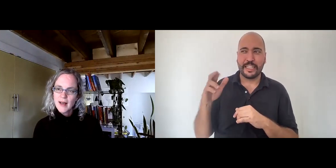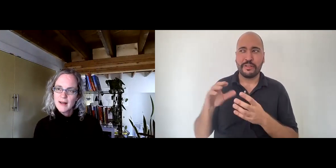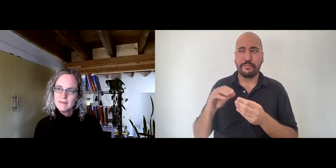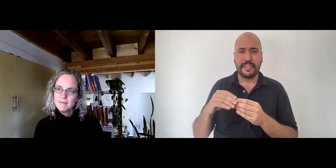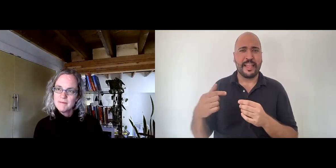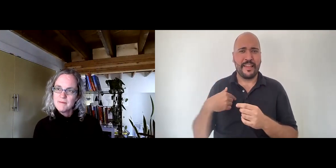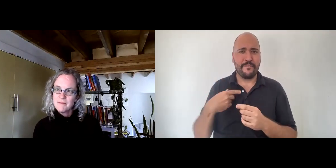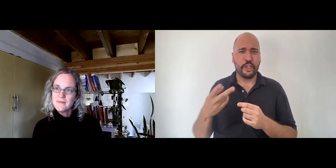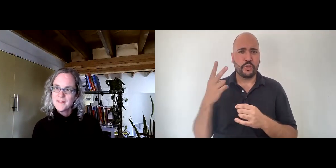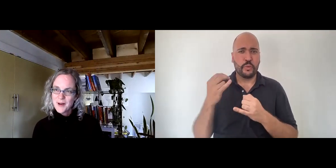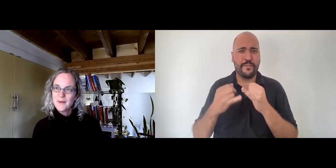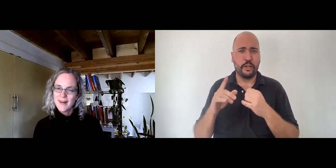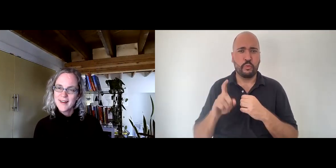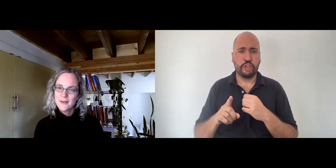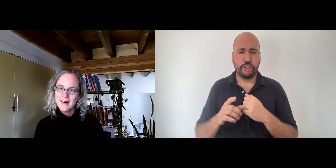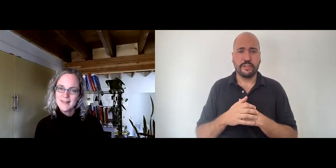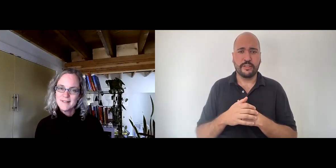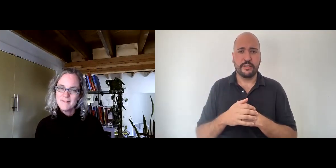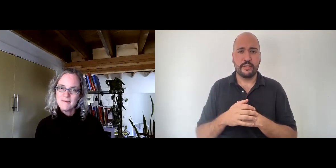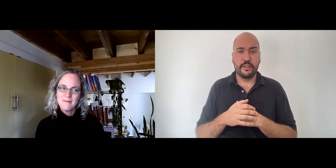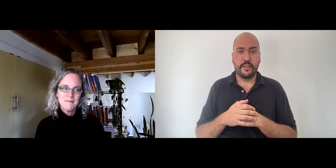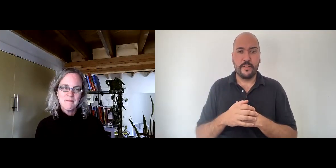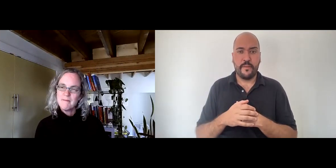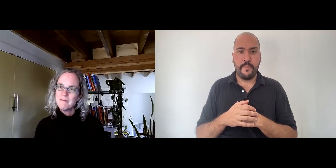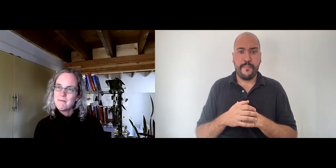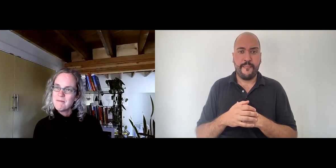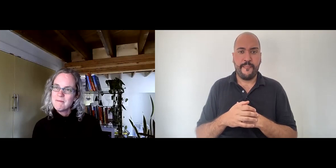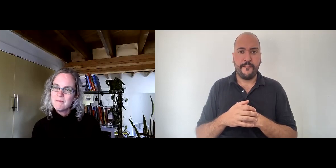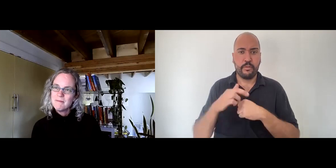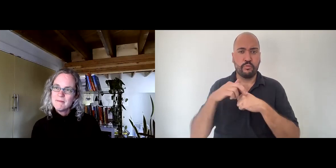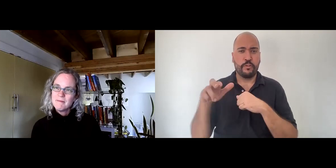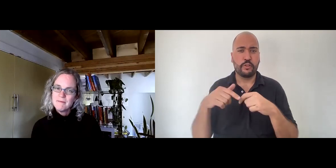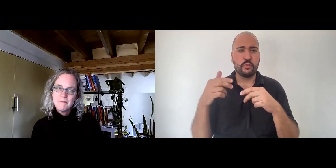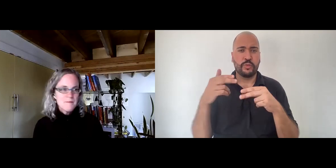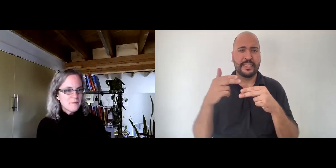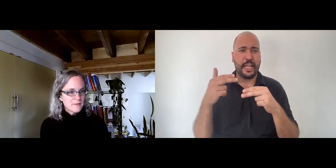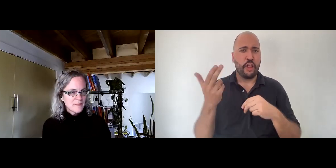Yeah. Okay. Great. That's great. This is the Ciara speaking again. I have 2 final questions, Molly, and it refers to slide 13.